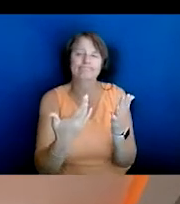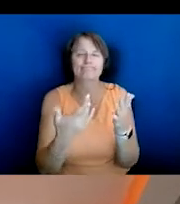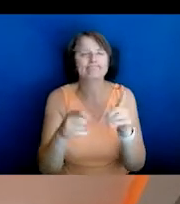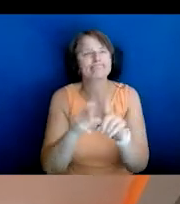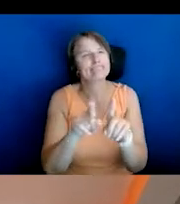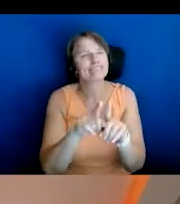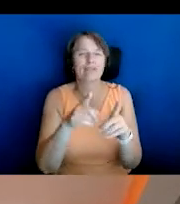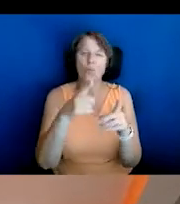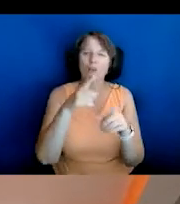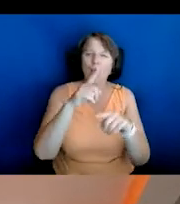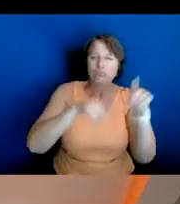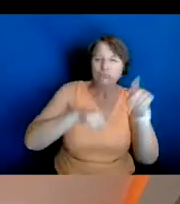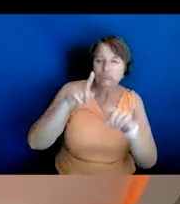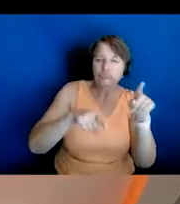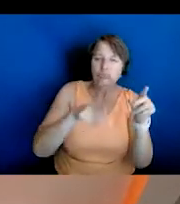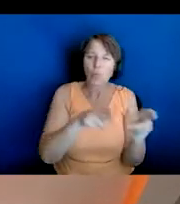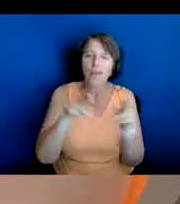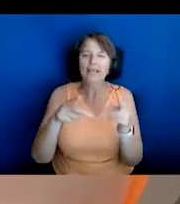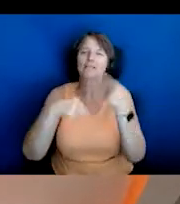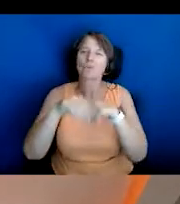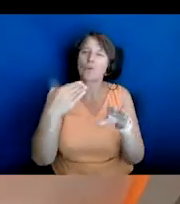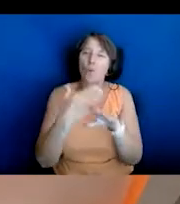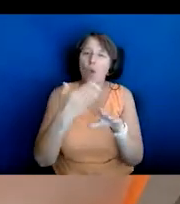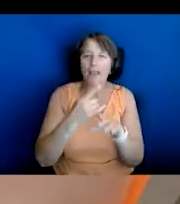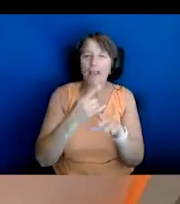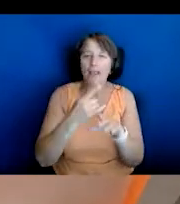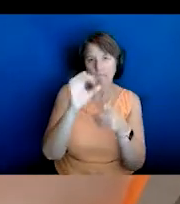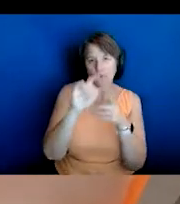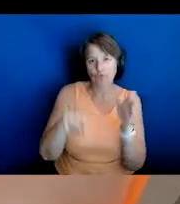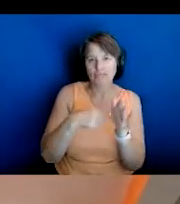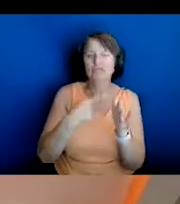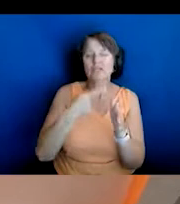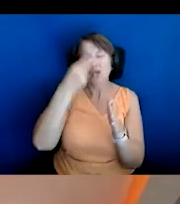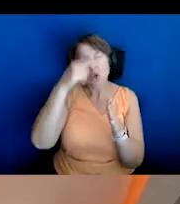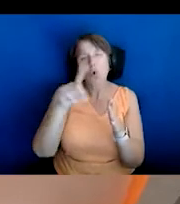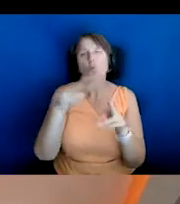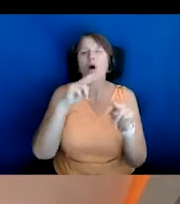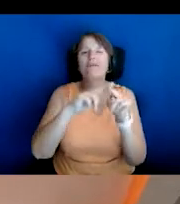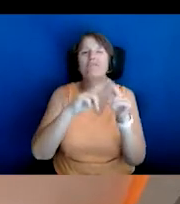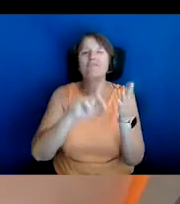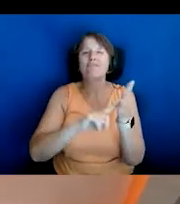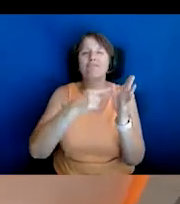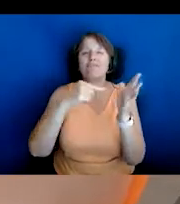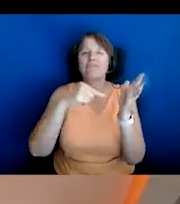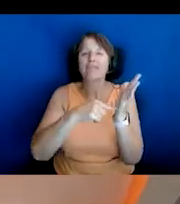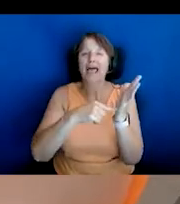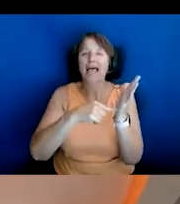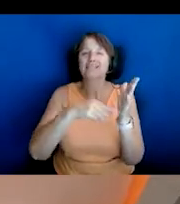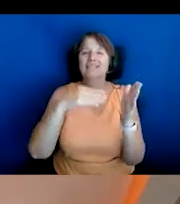different ways we work within one project. So, it's called ‘Flatbread Society’. But what you're seeing now is just a portrait of Future Farmers,